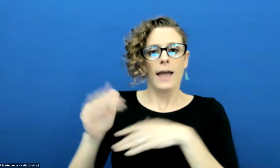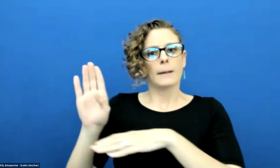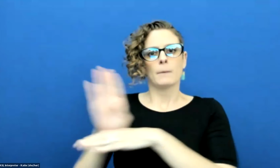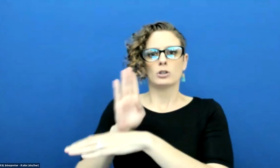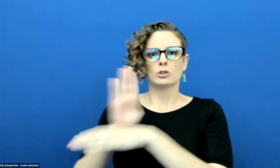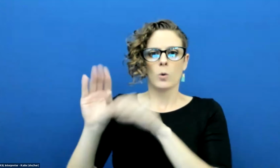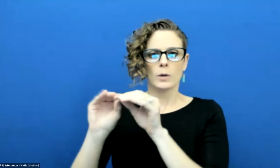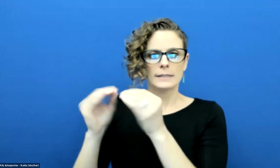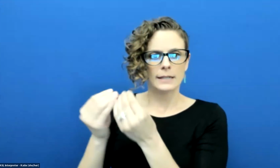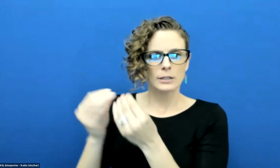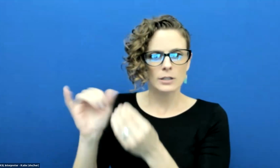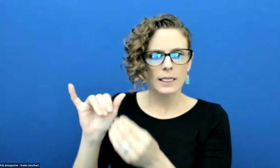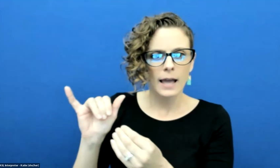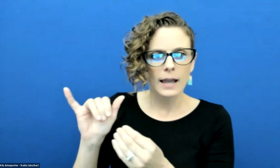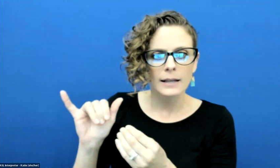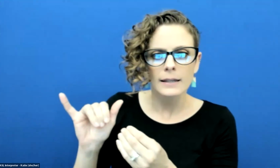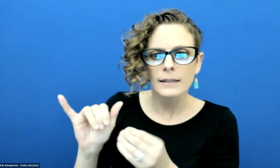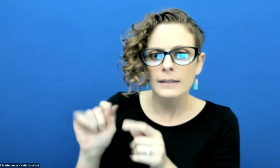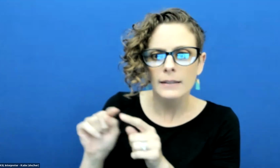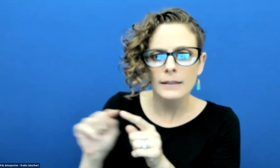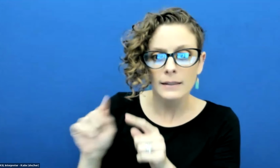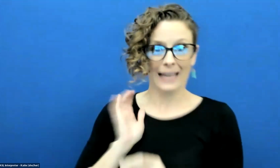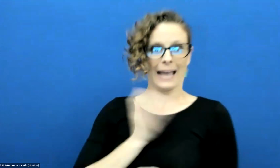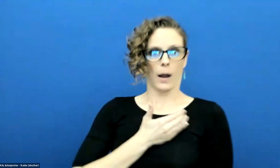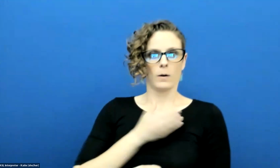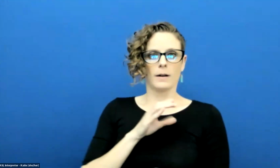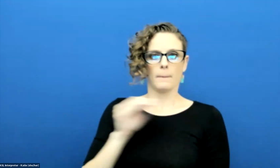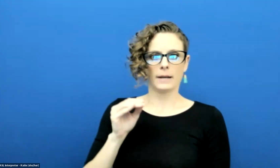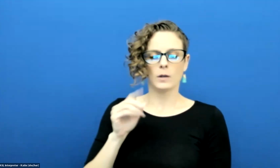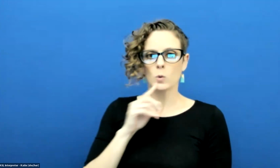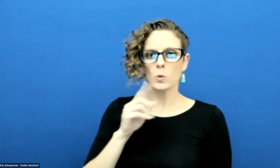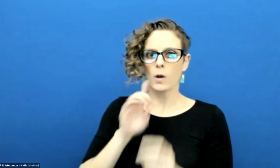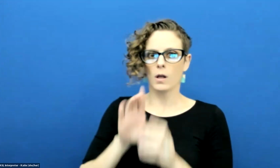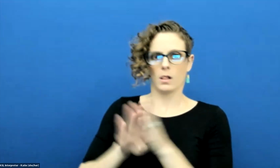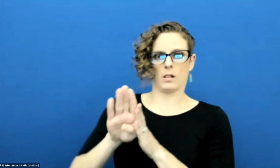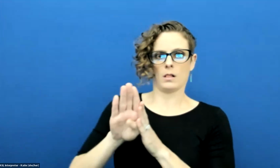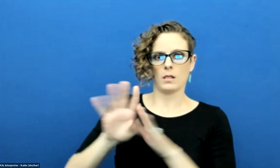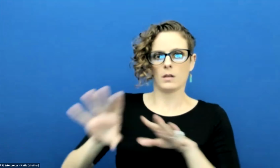we'll go in and sit down and do these things for people so it's a there's a lot out there